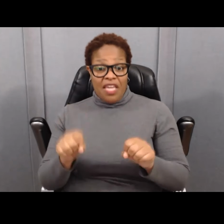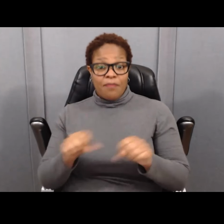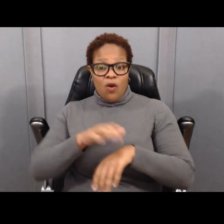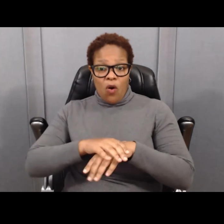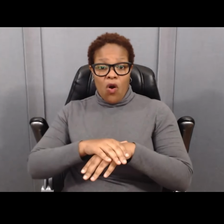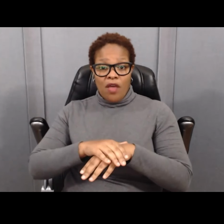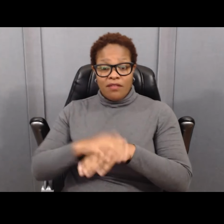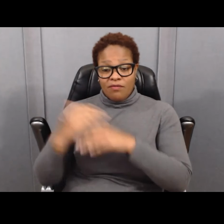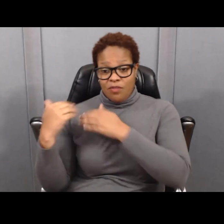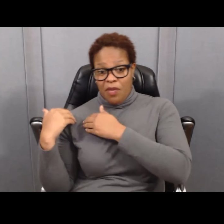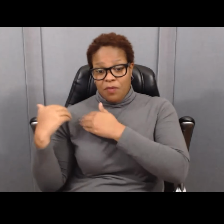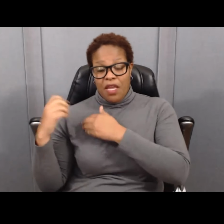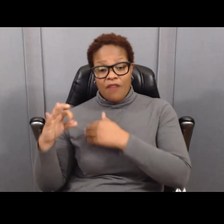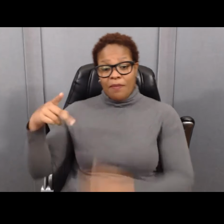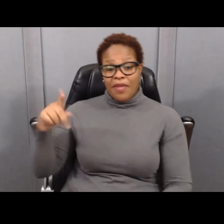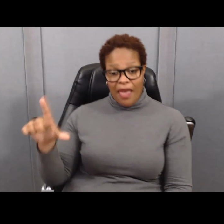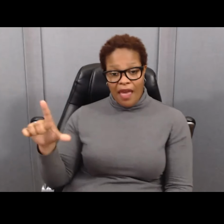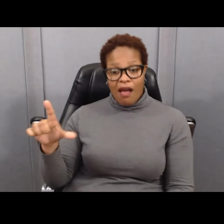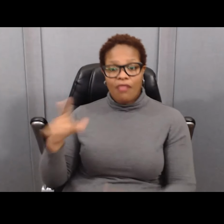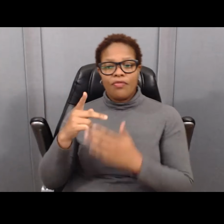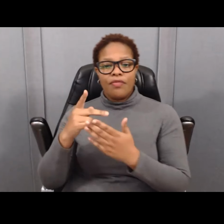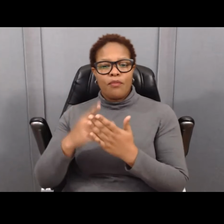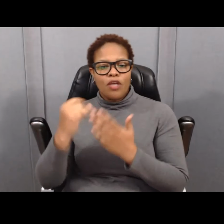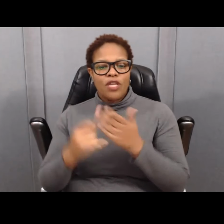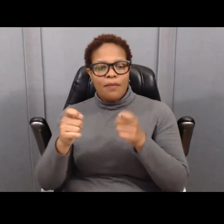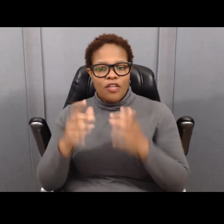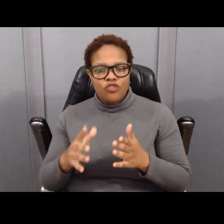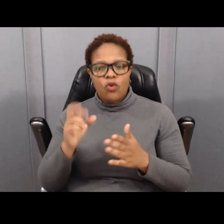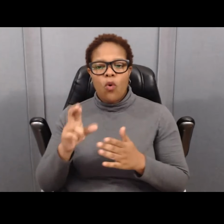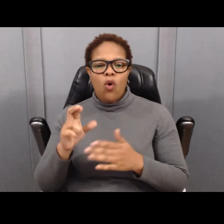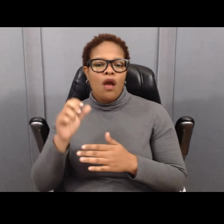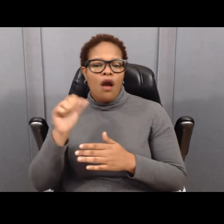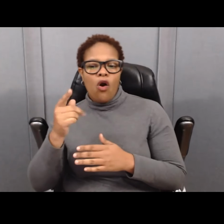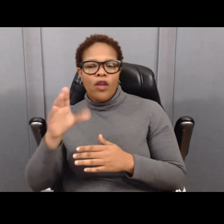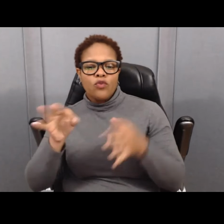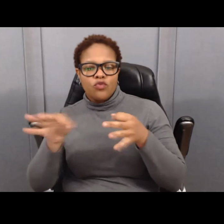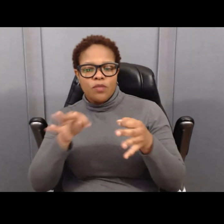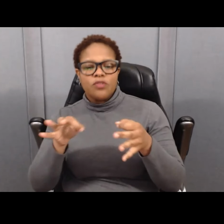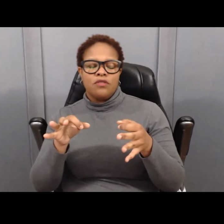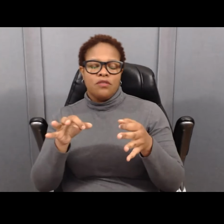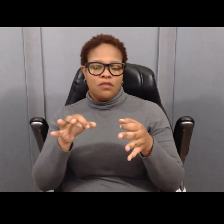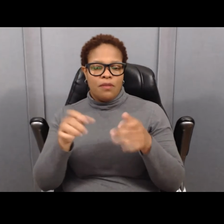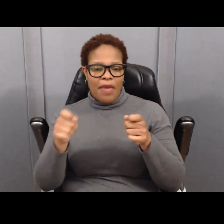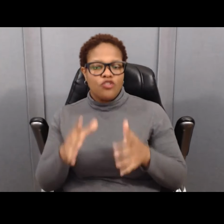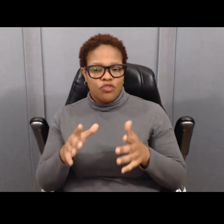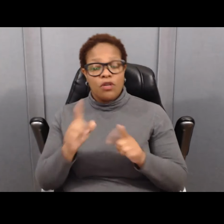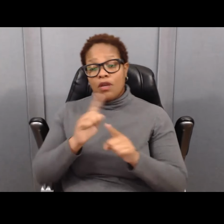or the project manager, or the audio description director, but there's also opportunities for narrators to also say,